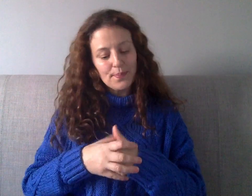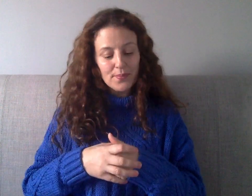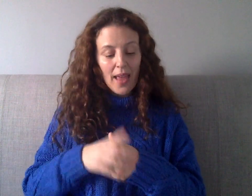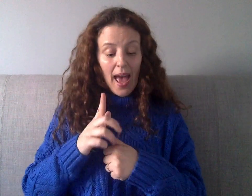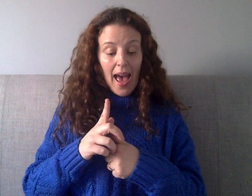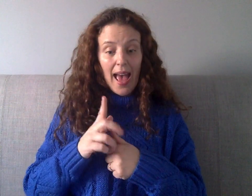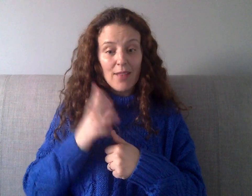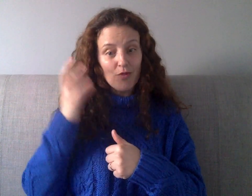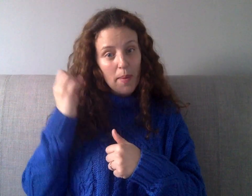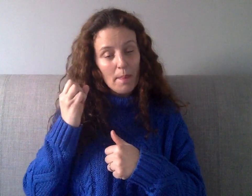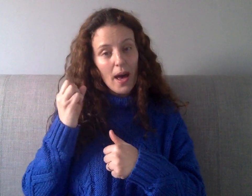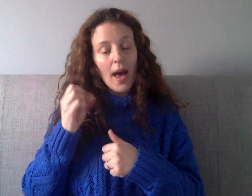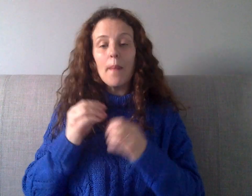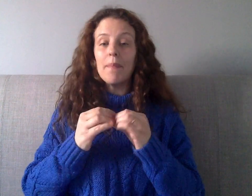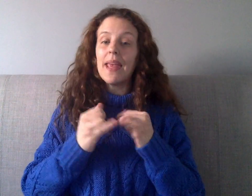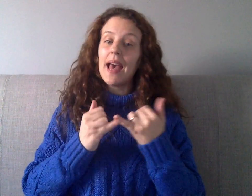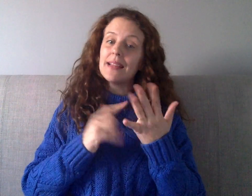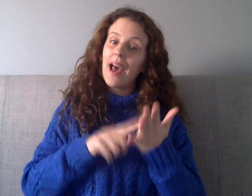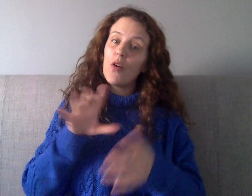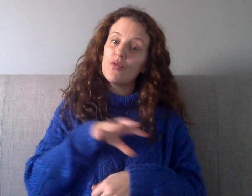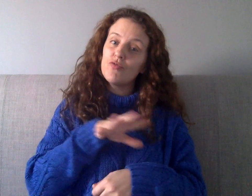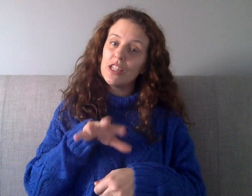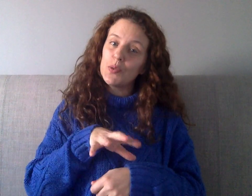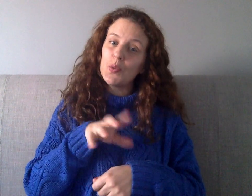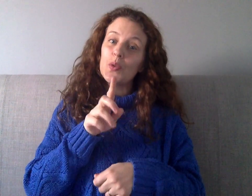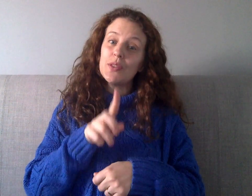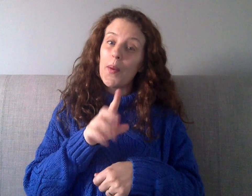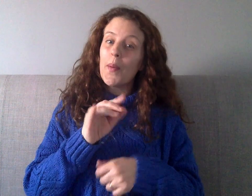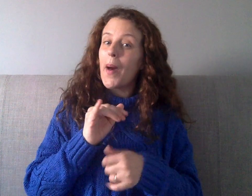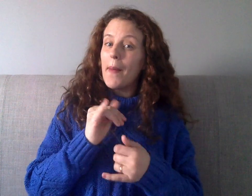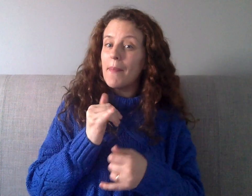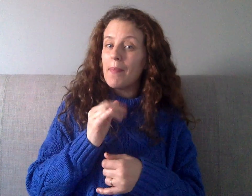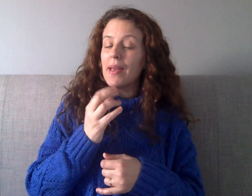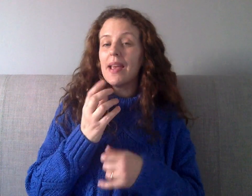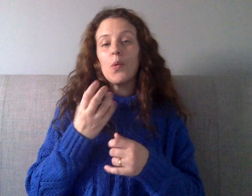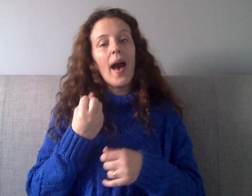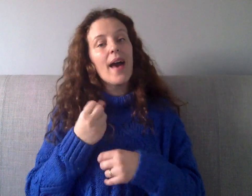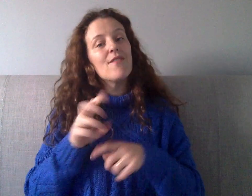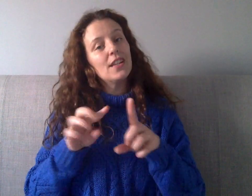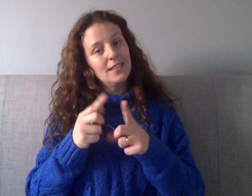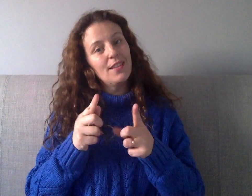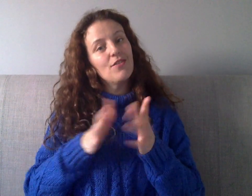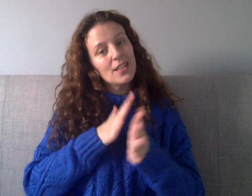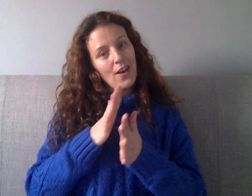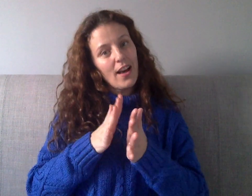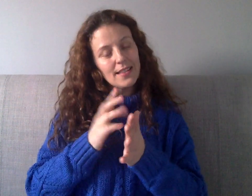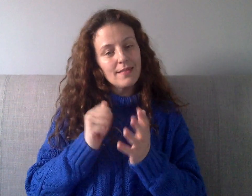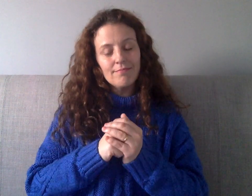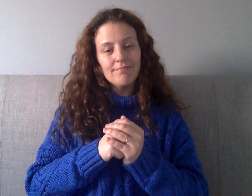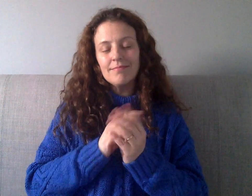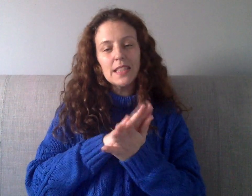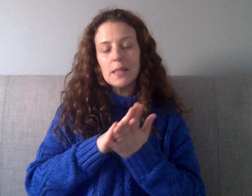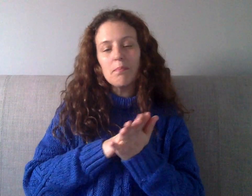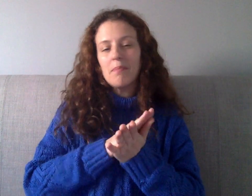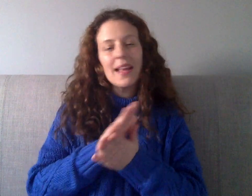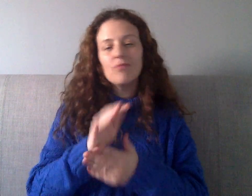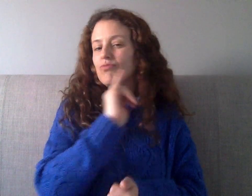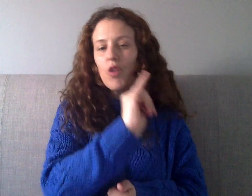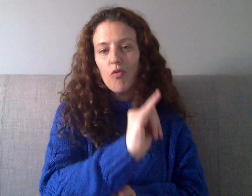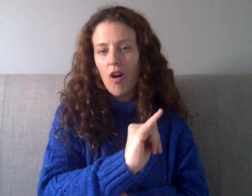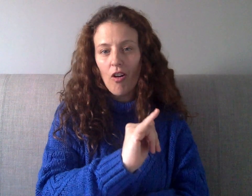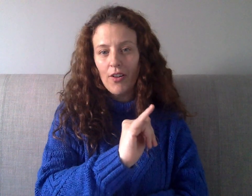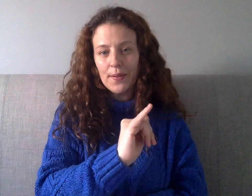Remember BSL regional, you may have different signs, it doesn't mean you're wrong.